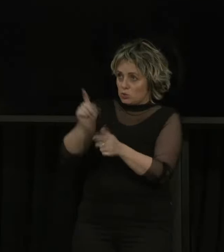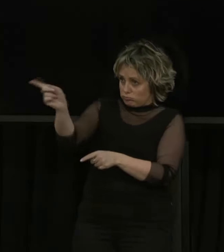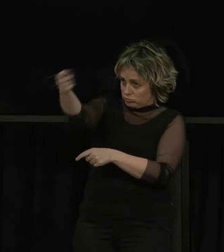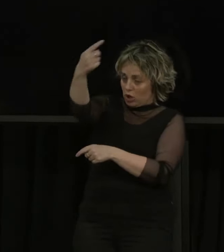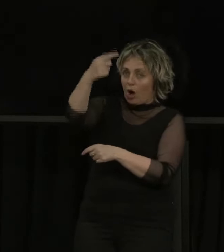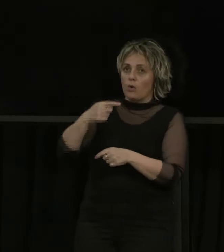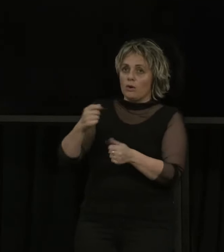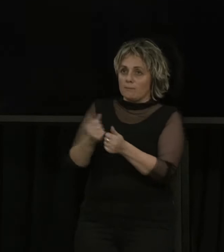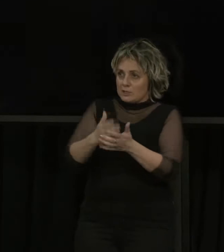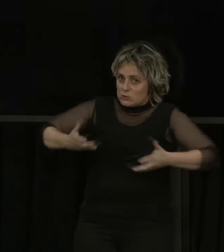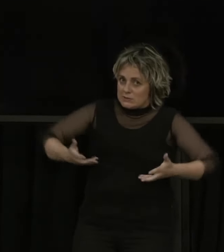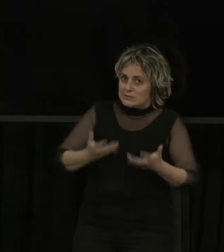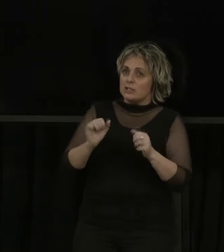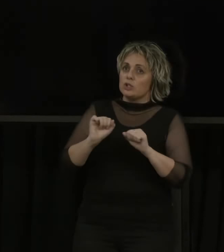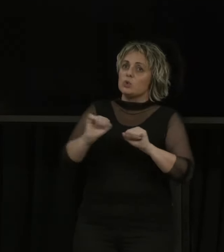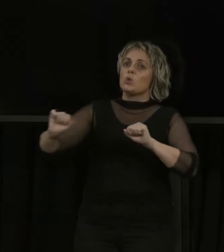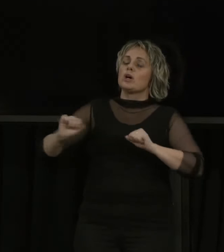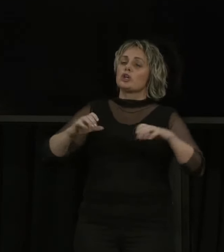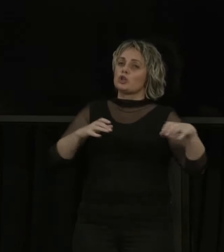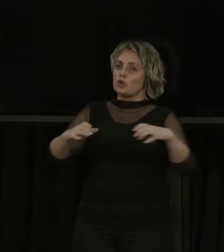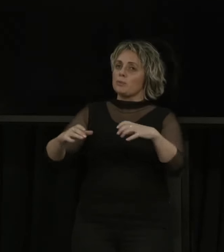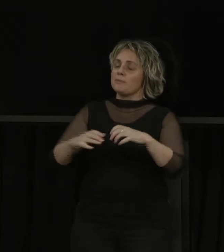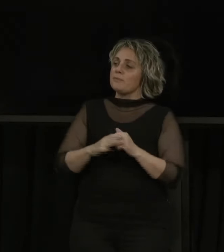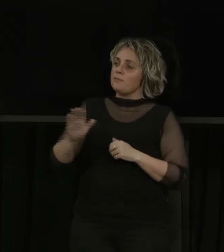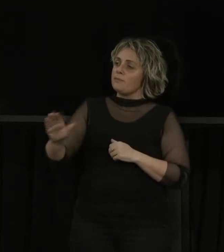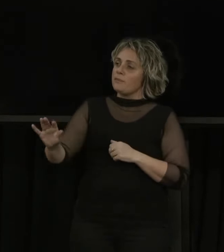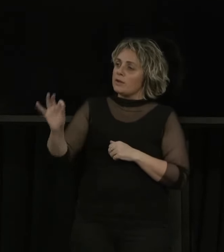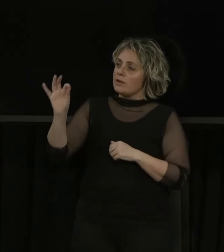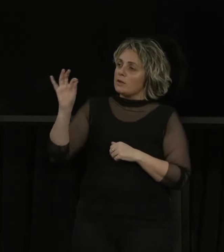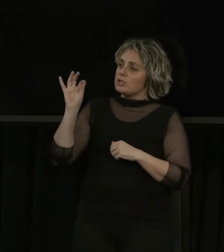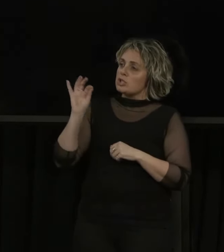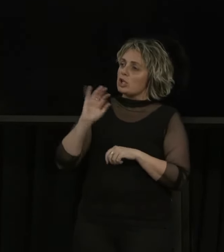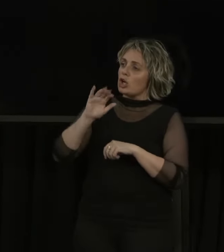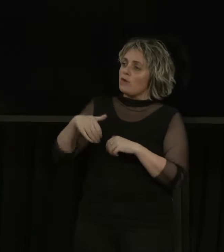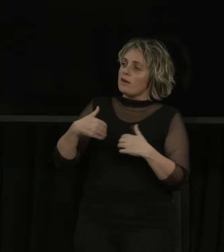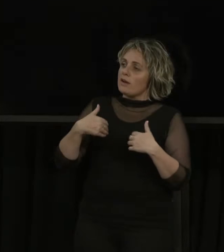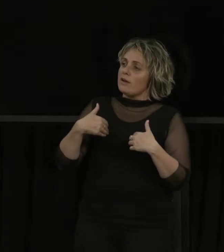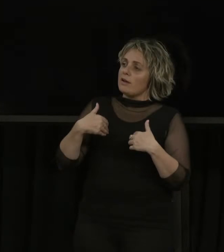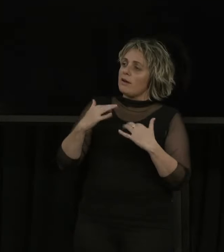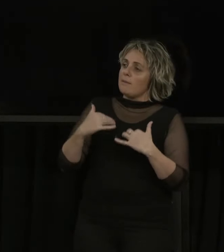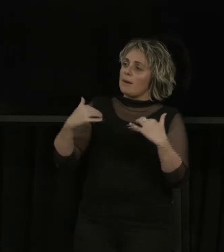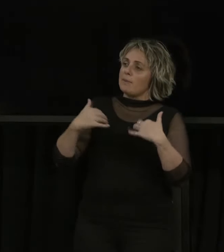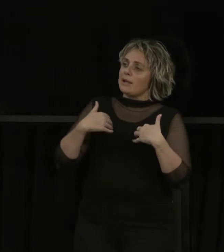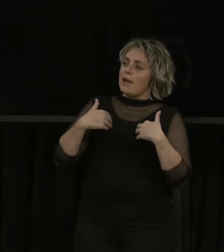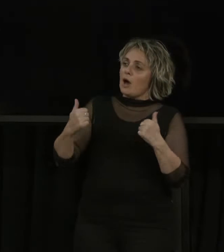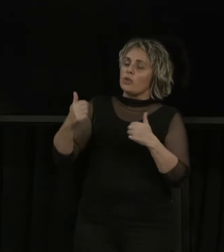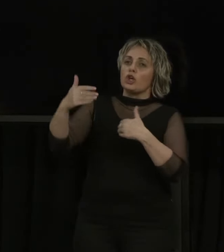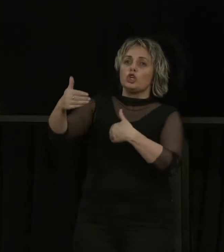where we have to give them the space and the support and the funding to tailor their approach for what they know is